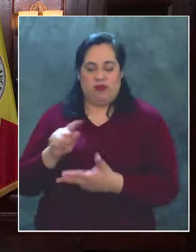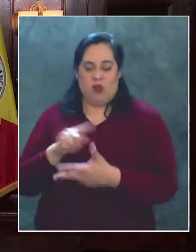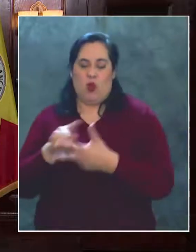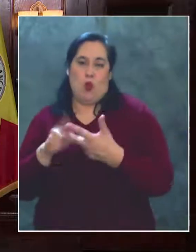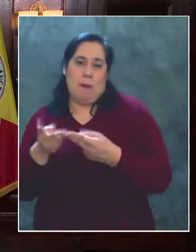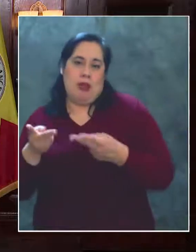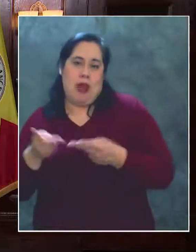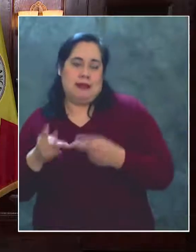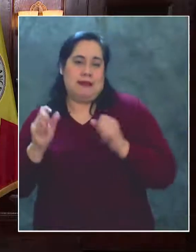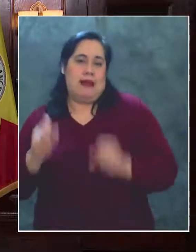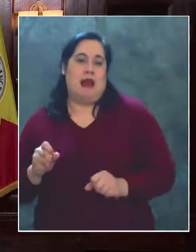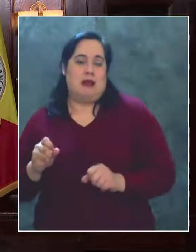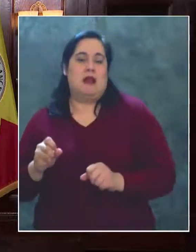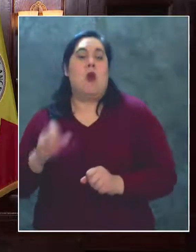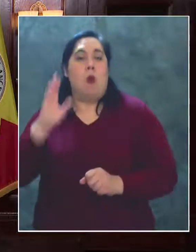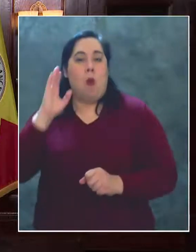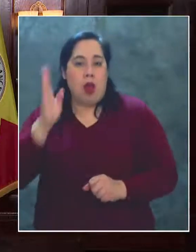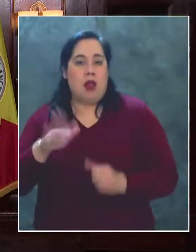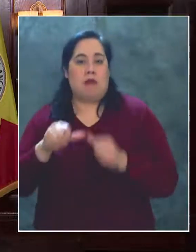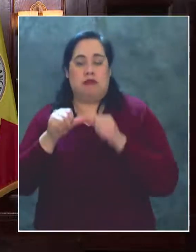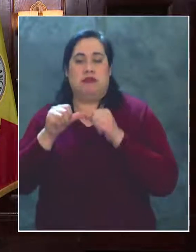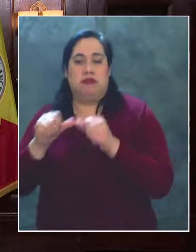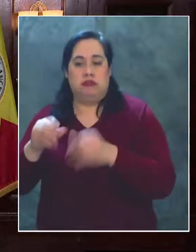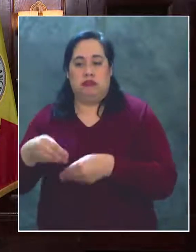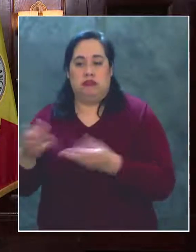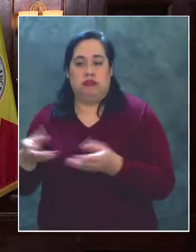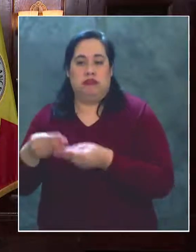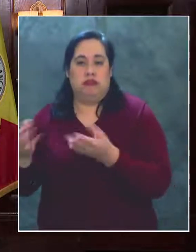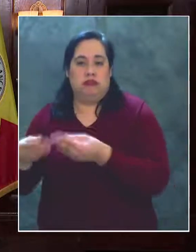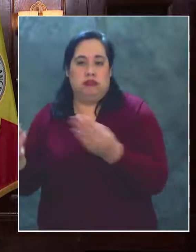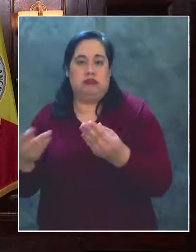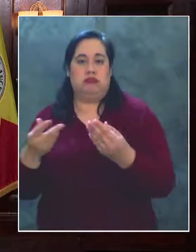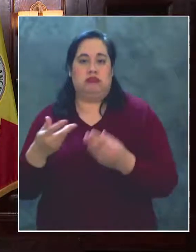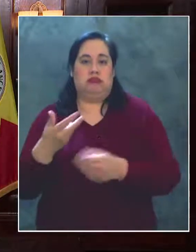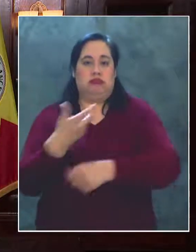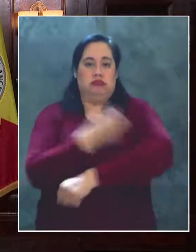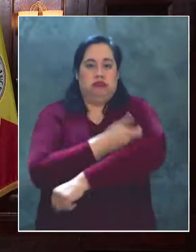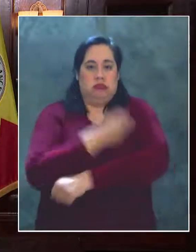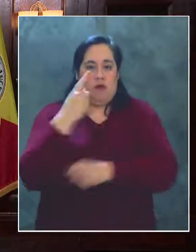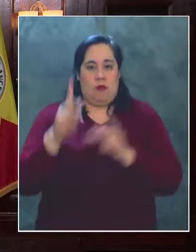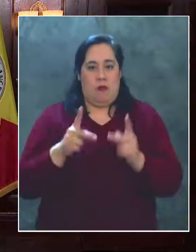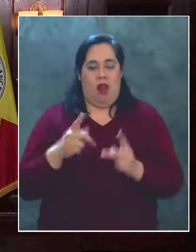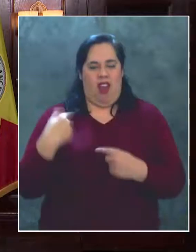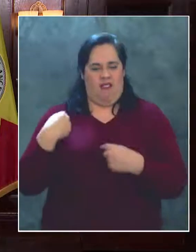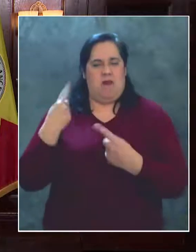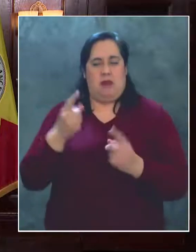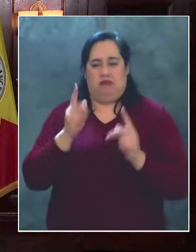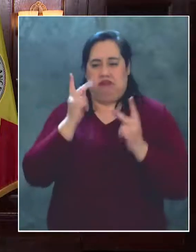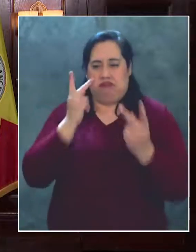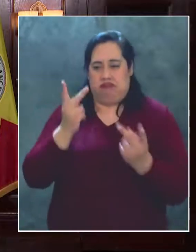PHARMACY. THOSE ARE THE PLACE THAT'S THEY WILL BE GIVEN OUT.